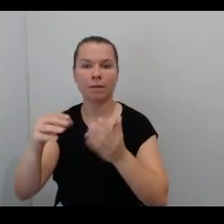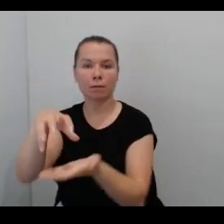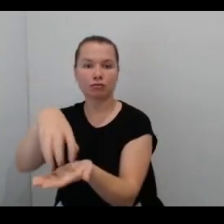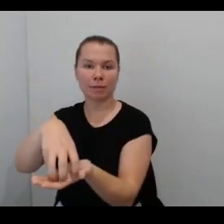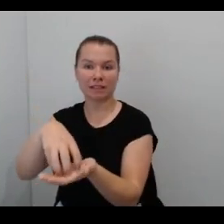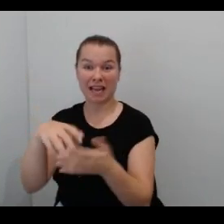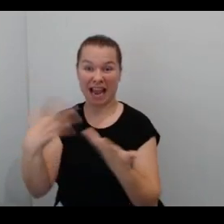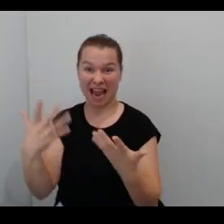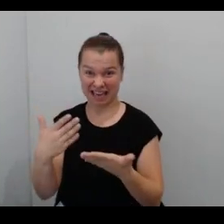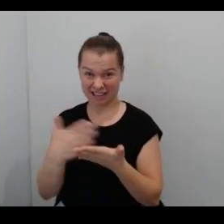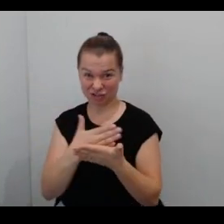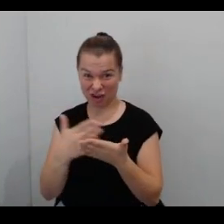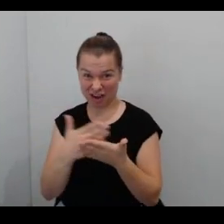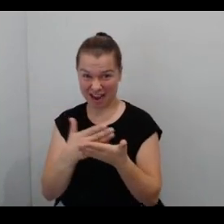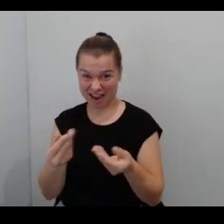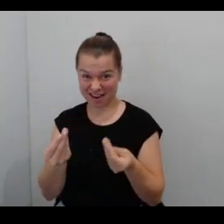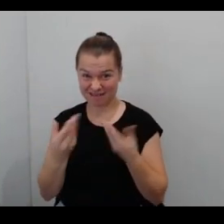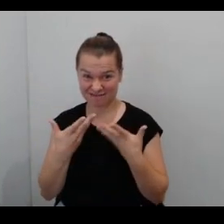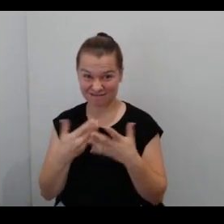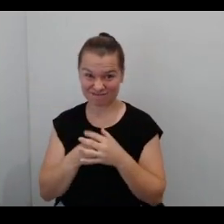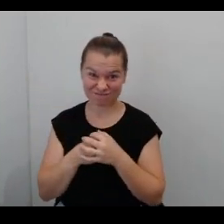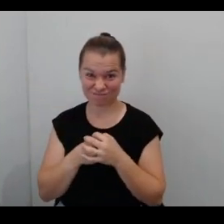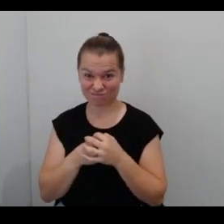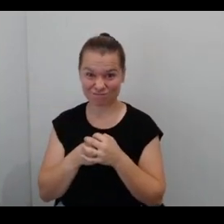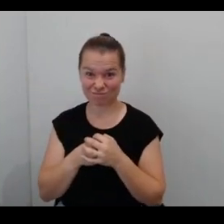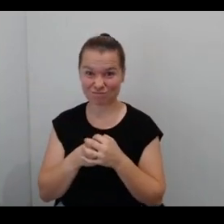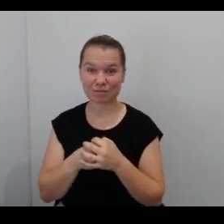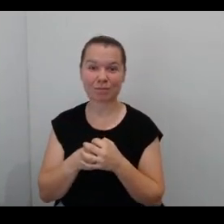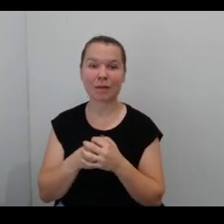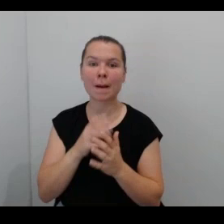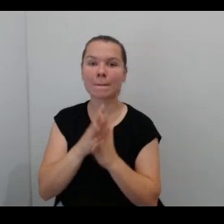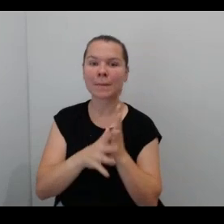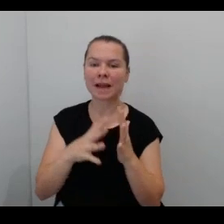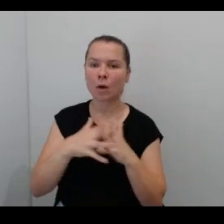Are we talking a warrant, do you reckon?